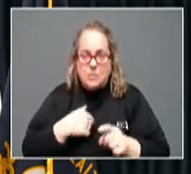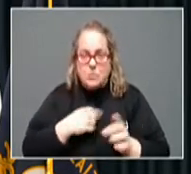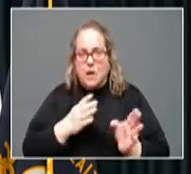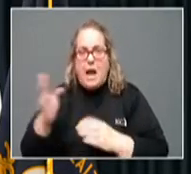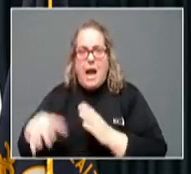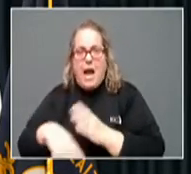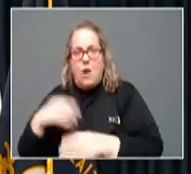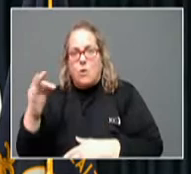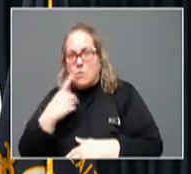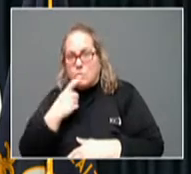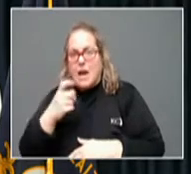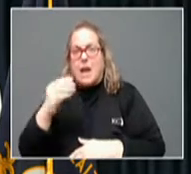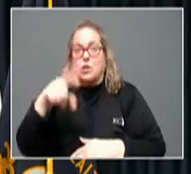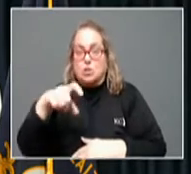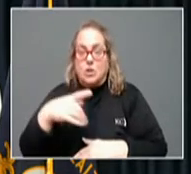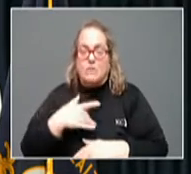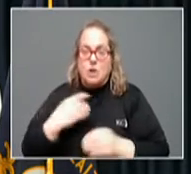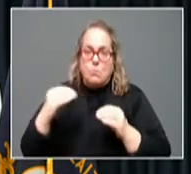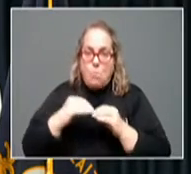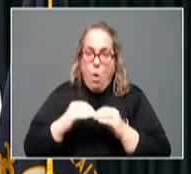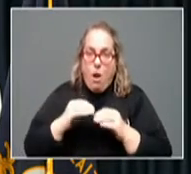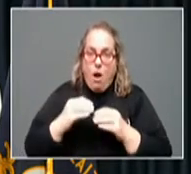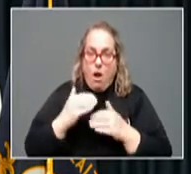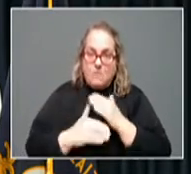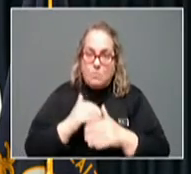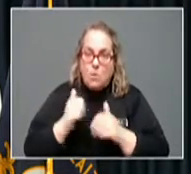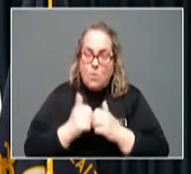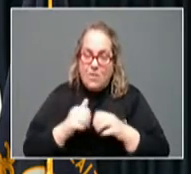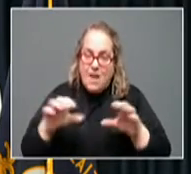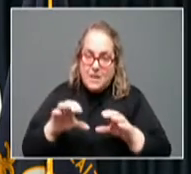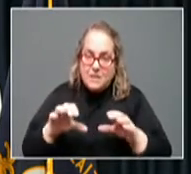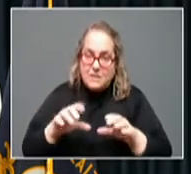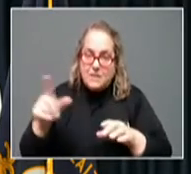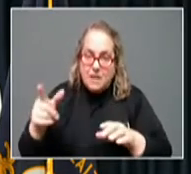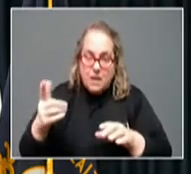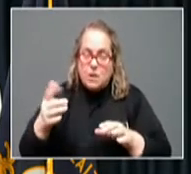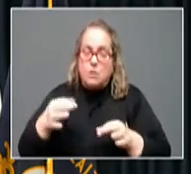comfortable with activities that they may put off when we are, uh, in the red.